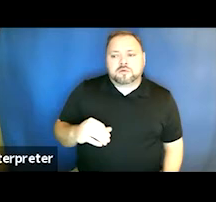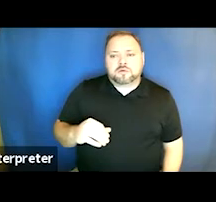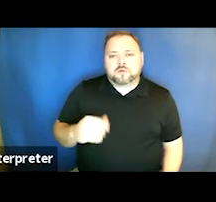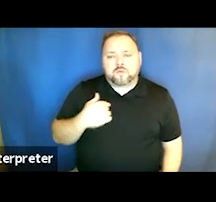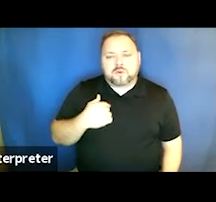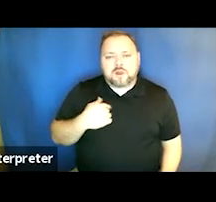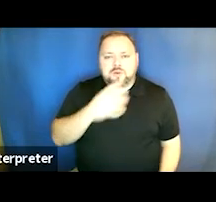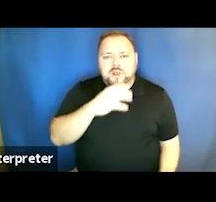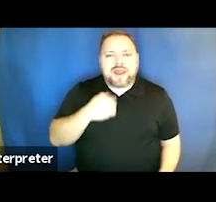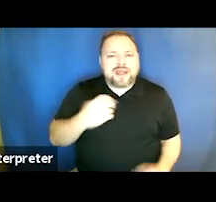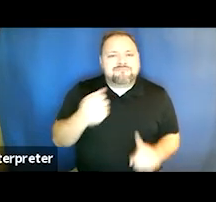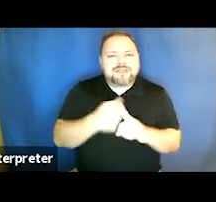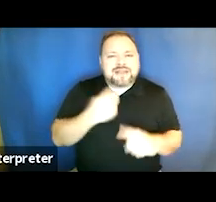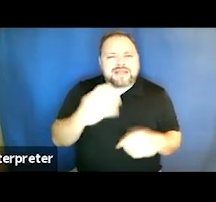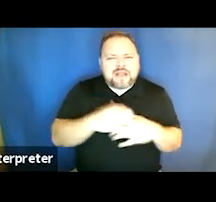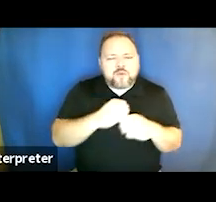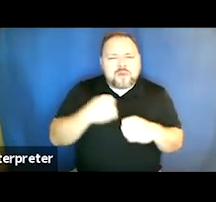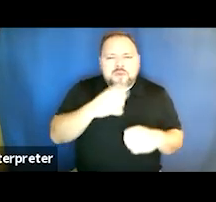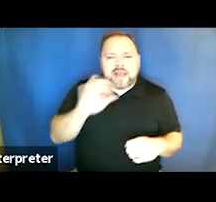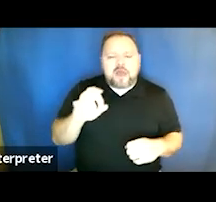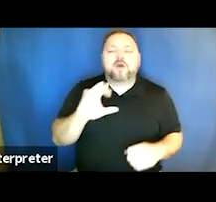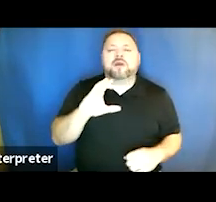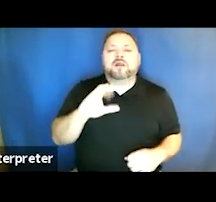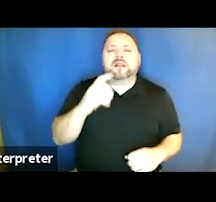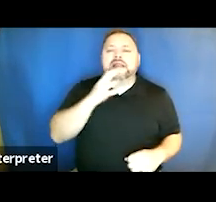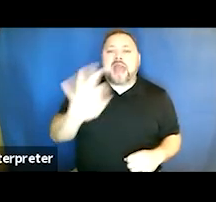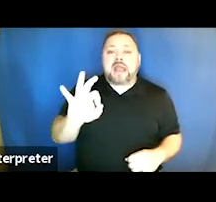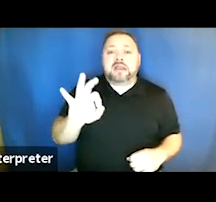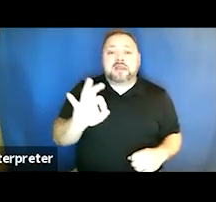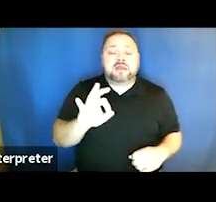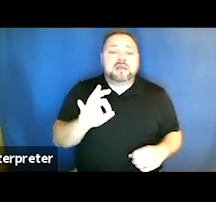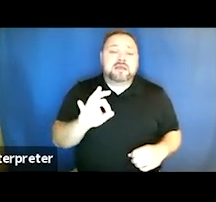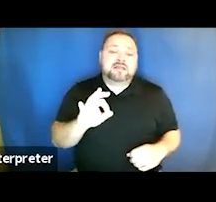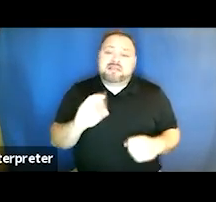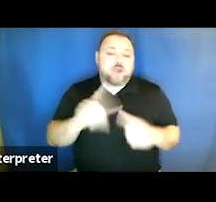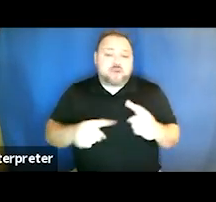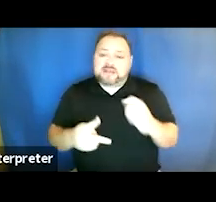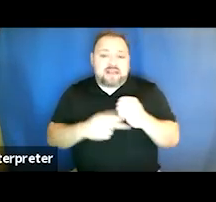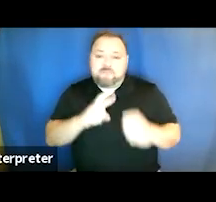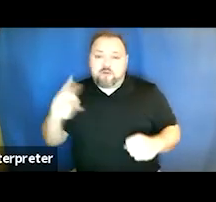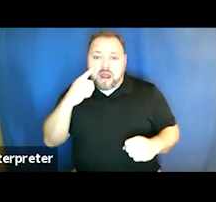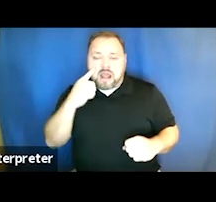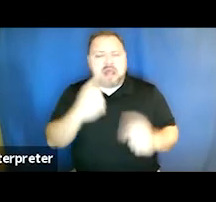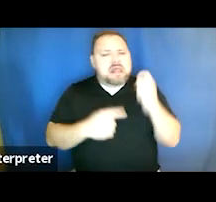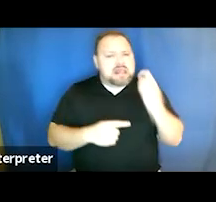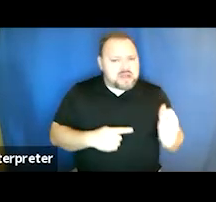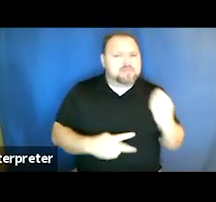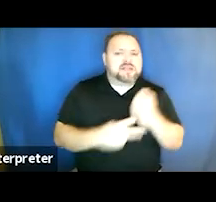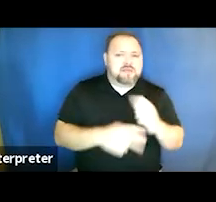They weren't able to save any sight out of my right eye. They were able to save a little bit out of my left eye with radiation treatment.